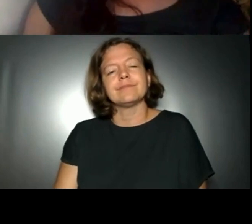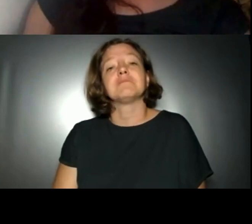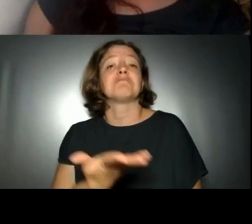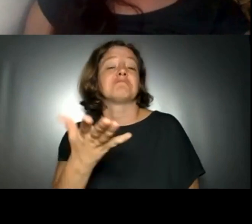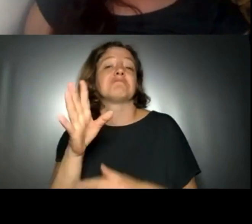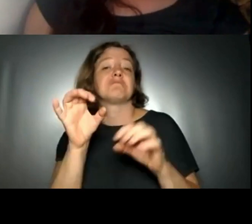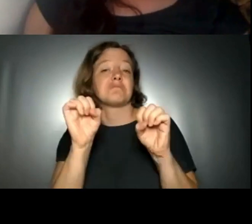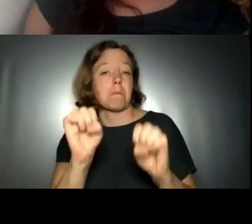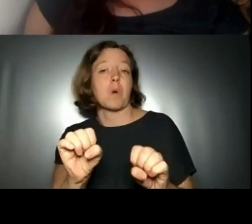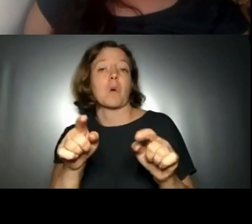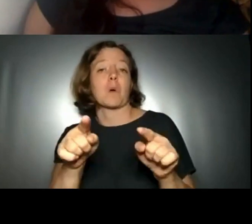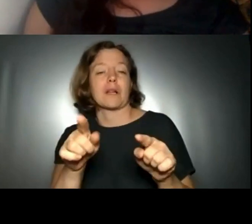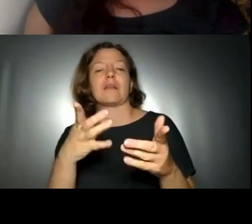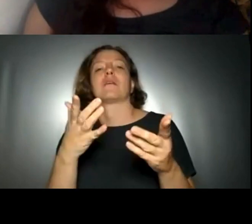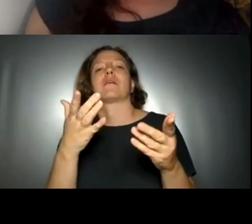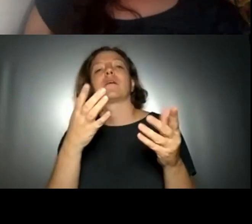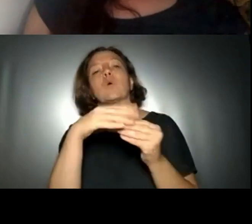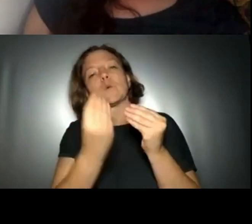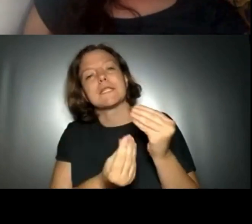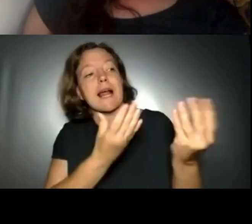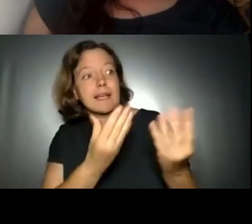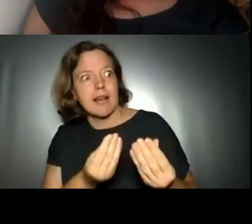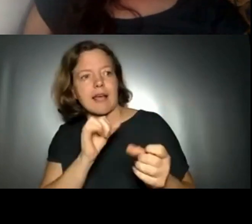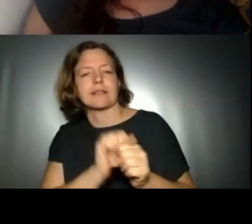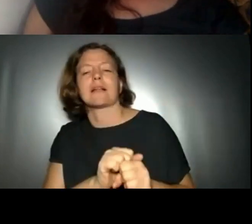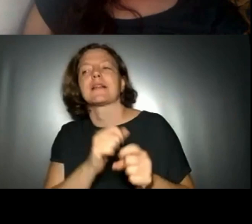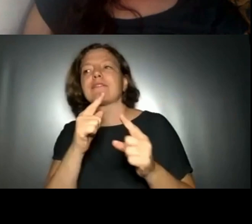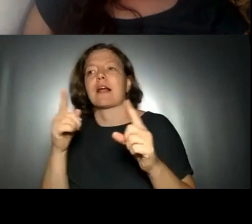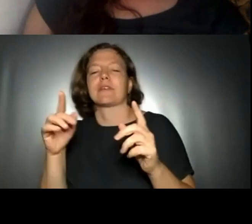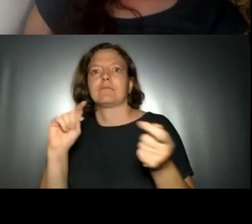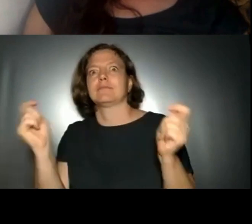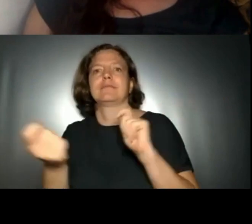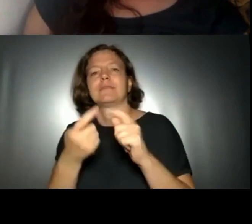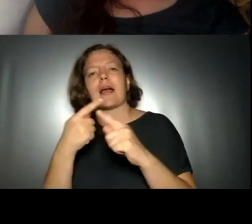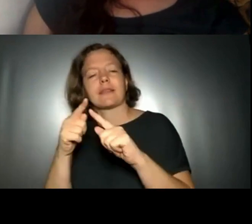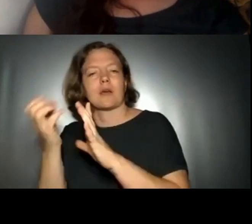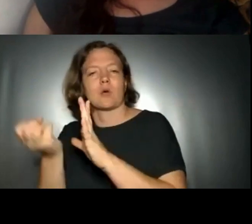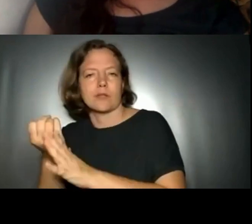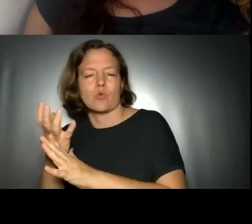artists maybe from these other contexts and to have those conversations for sure.